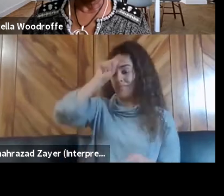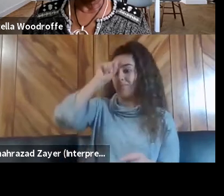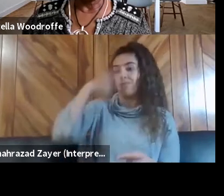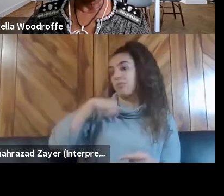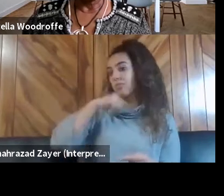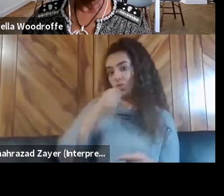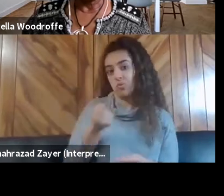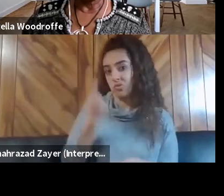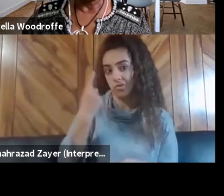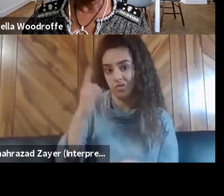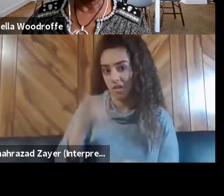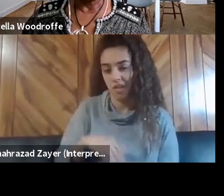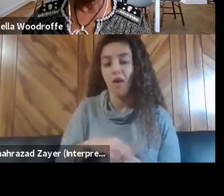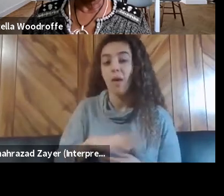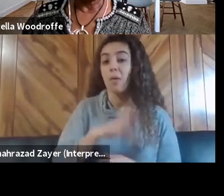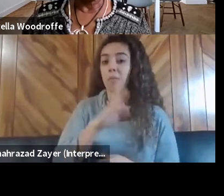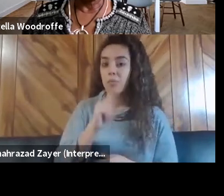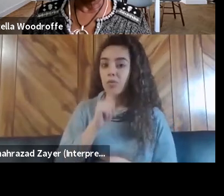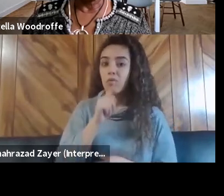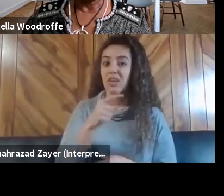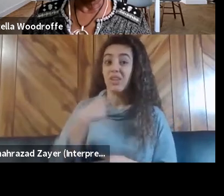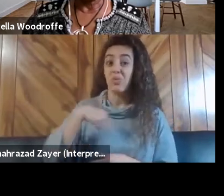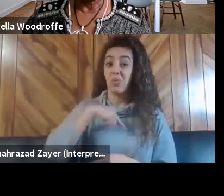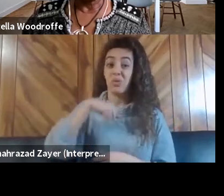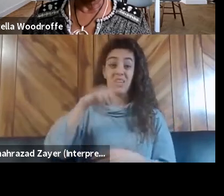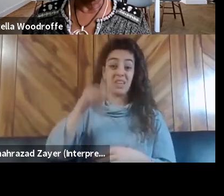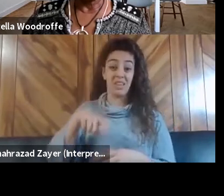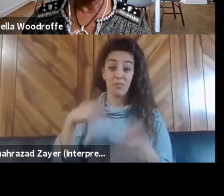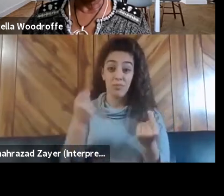got to do. It's really us being advocates, and just making sure